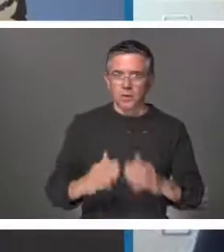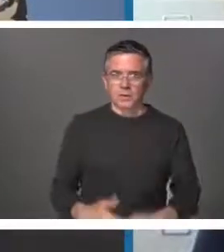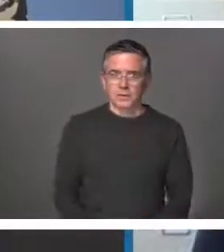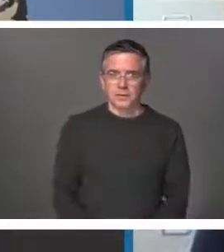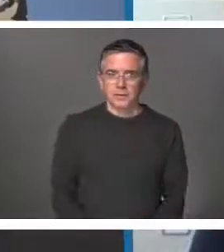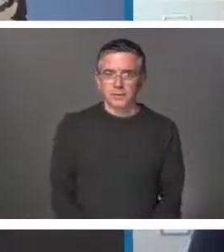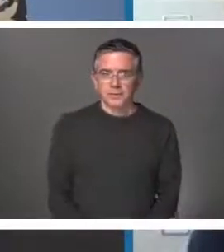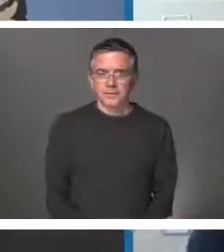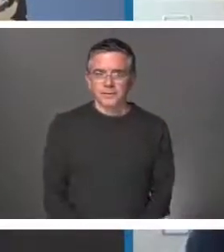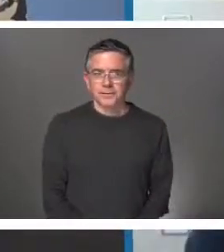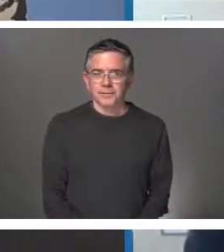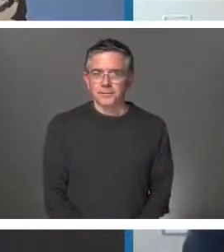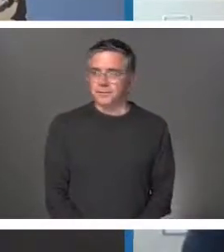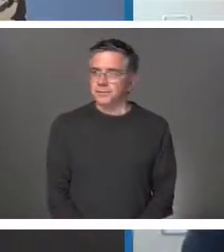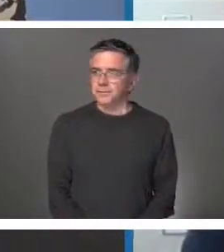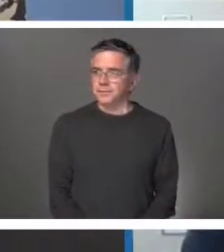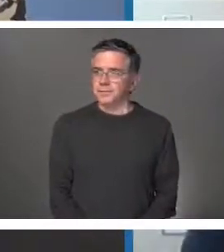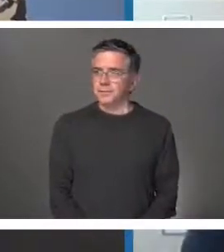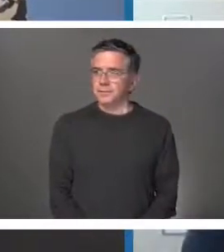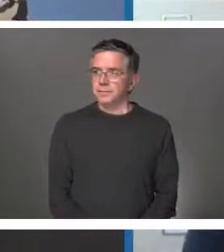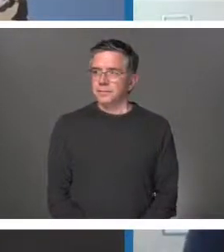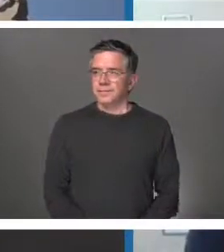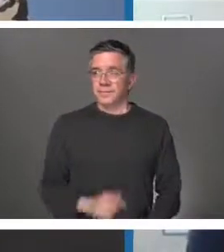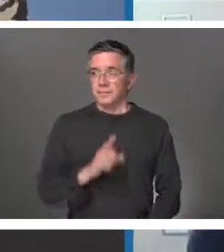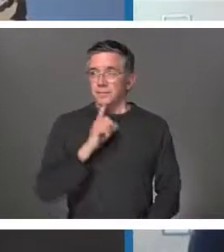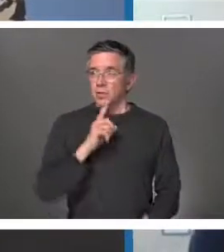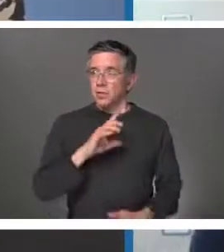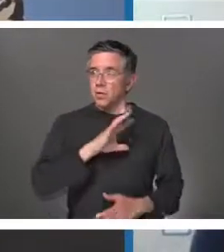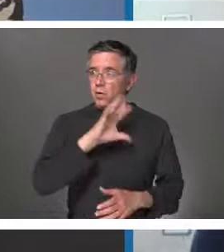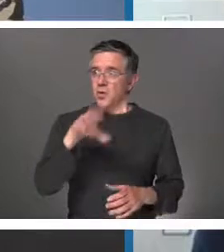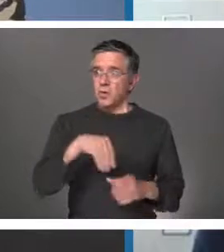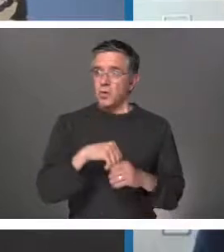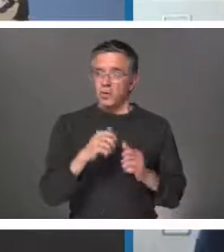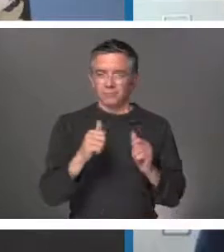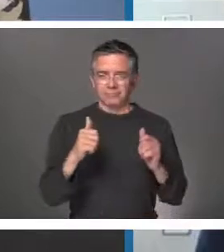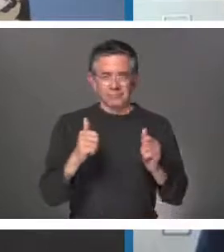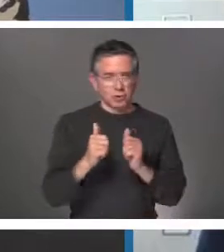Now, all in this together, and what great message, to be thinking about